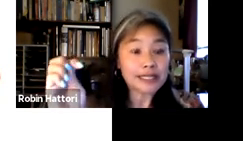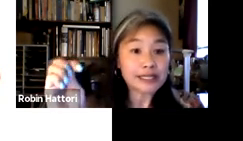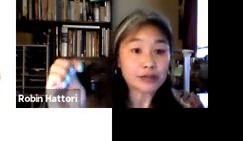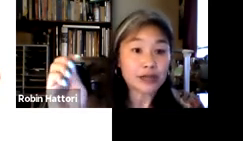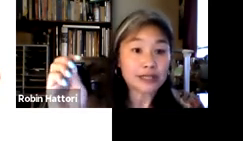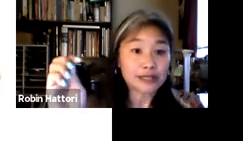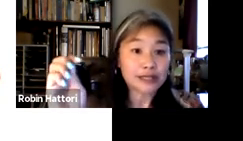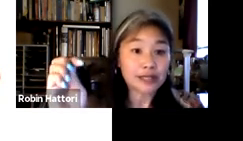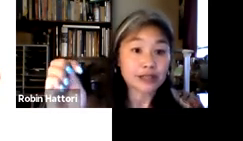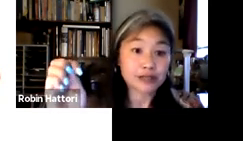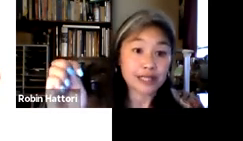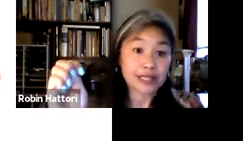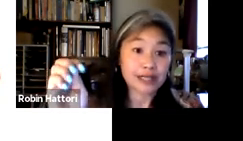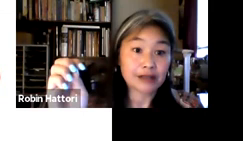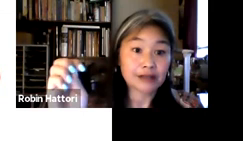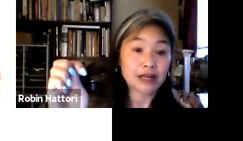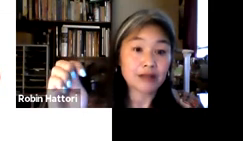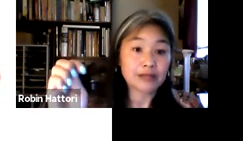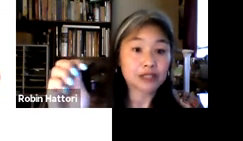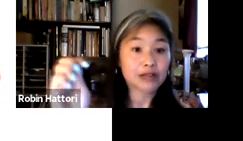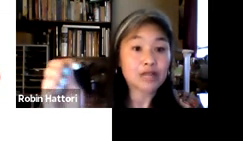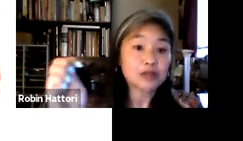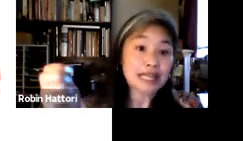the loyalty questionnaire, and afterwards, he was drafted into